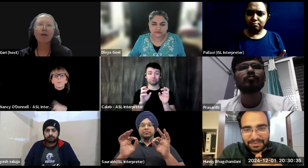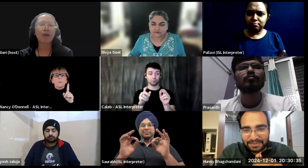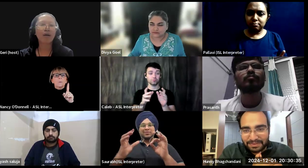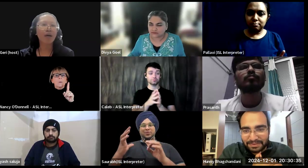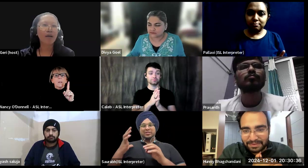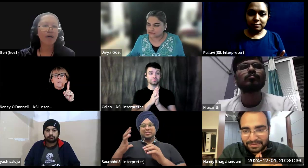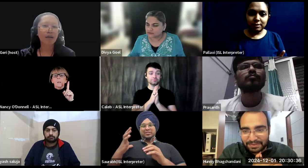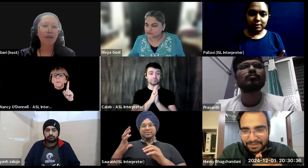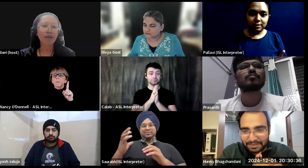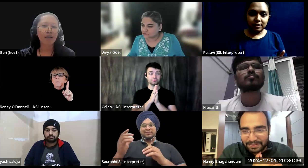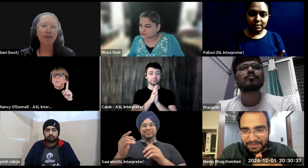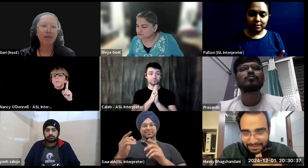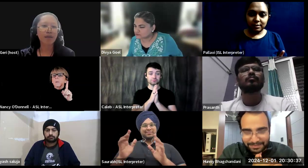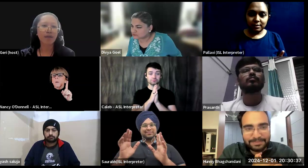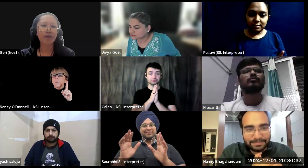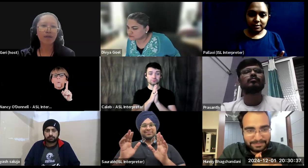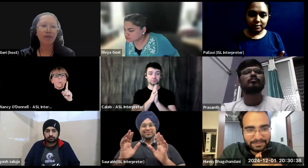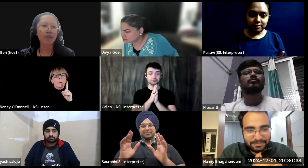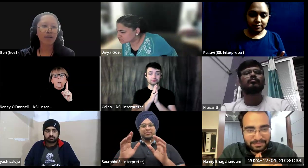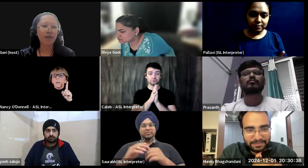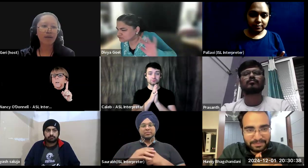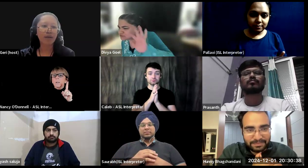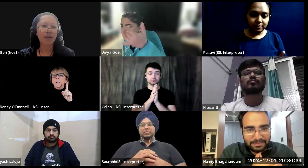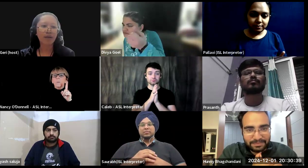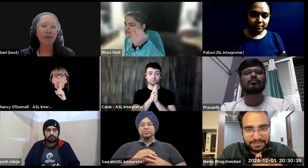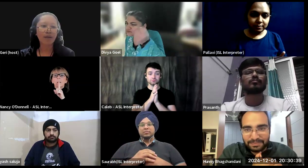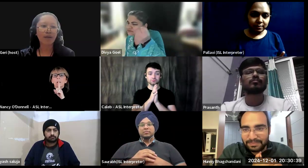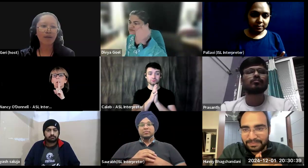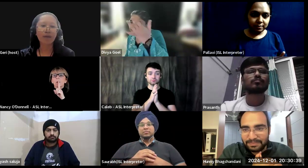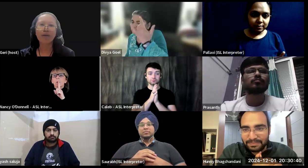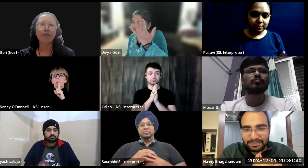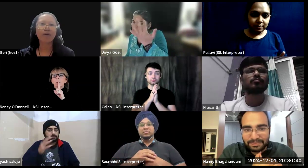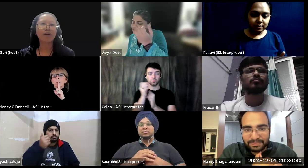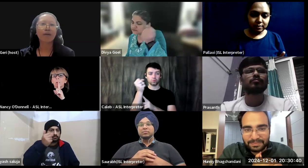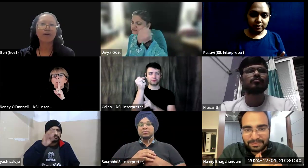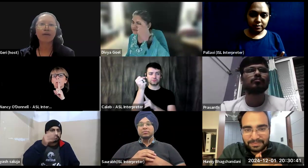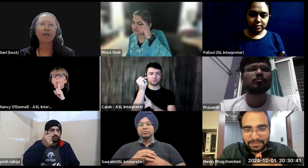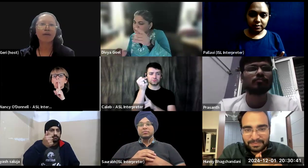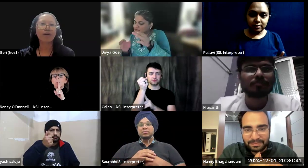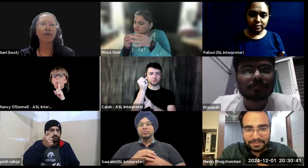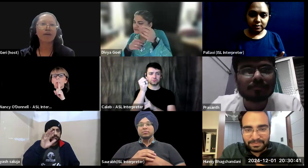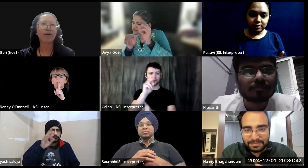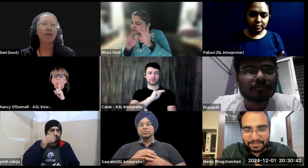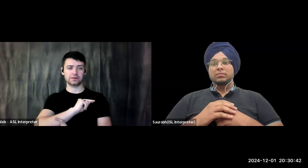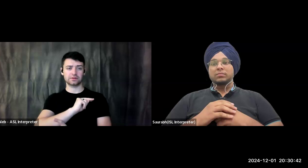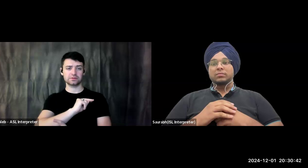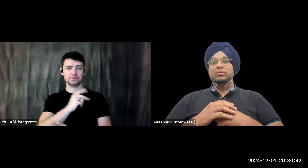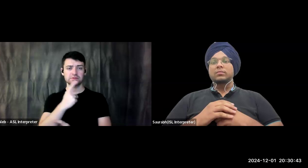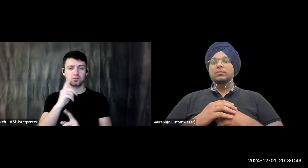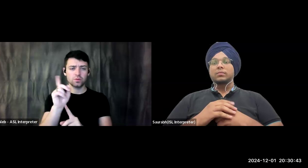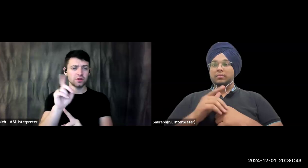[Interpreter speaking] Wait, hold on. Where did we go? Hold on.